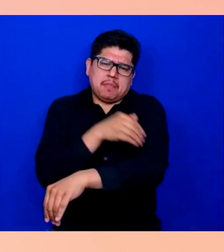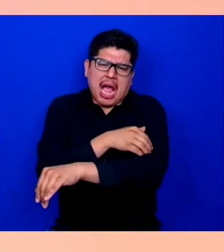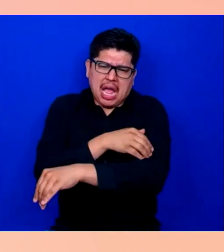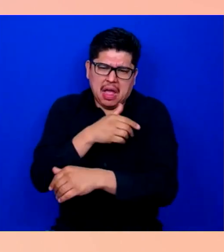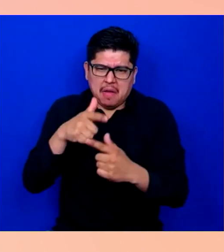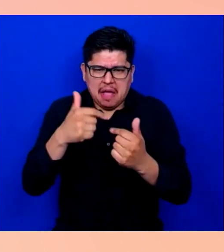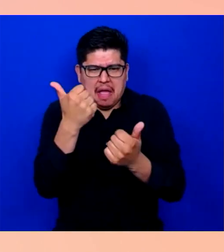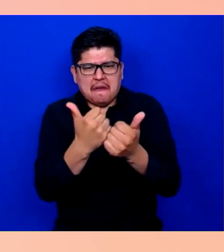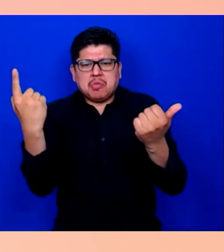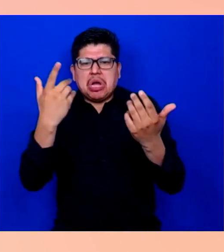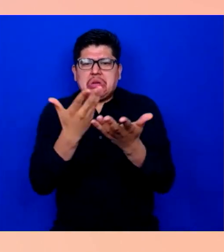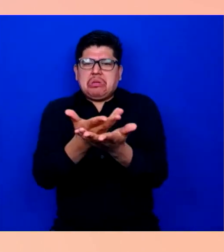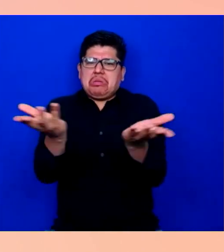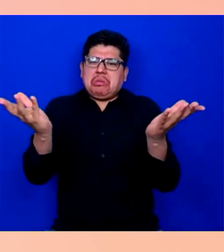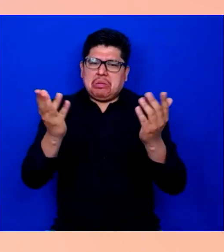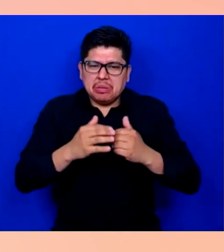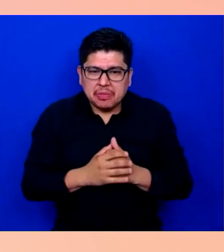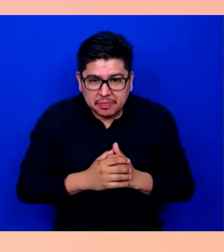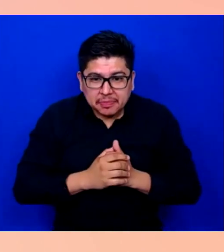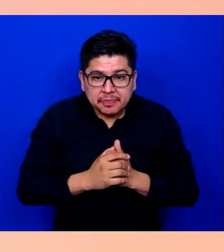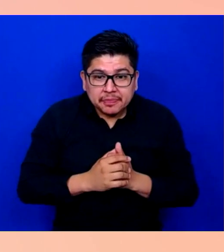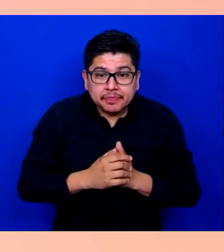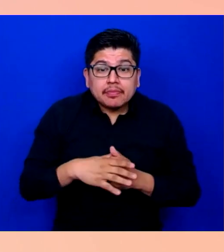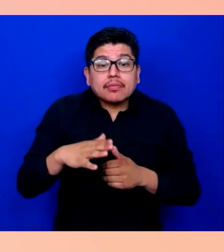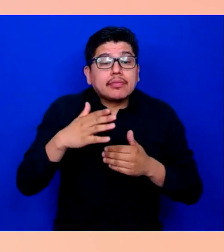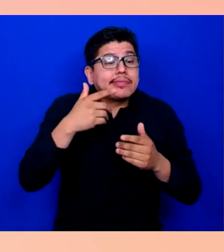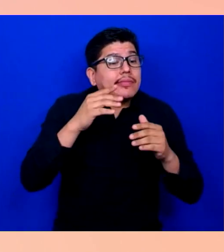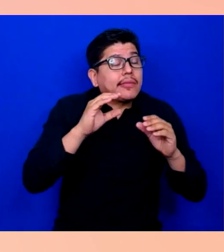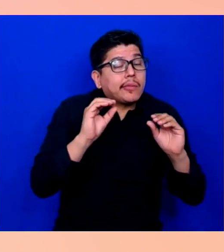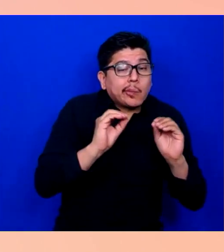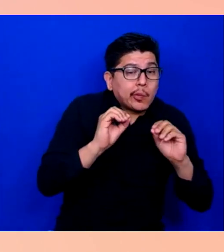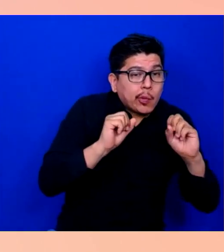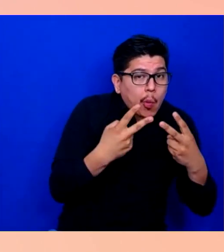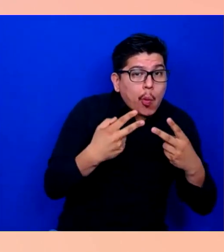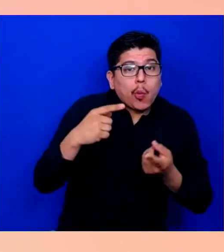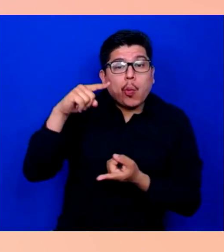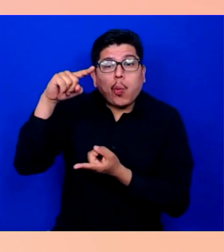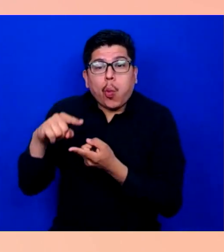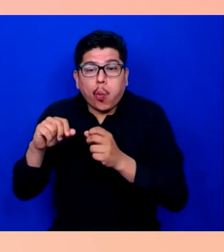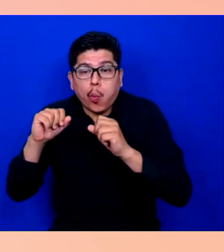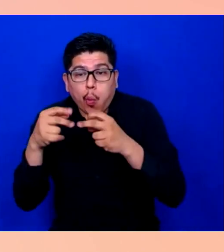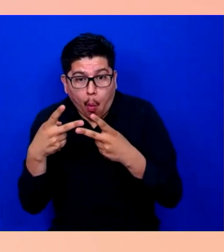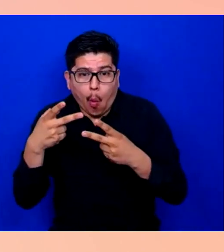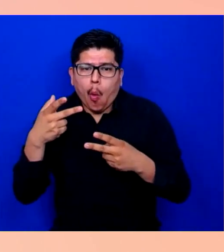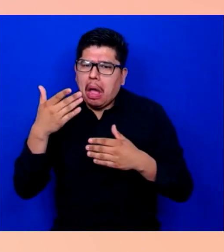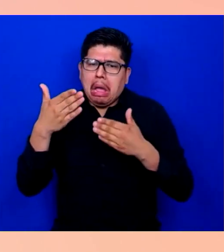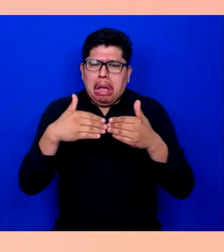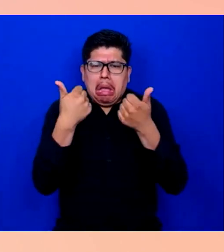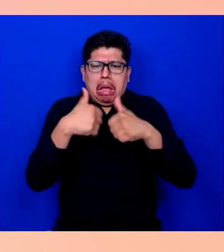no code shortcuts that anyone can set up to automate those tasks that are difficult or just repetitive.